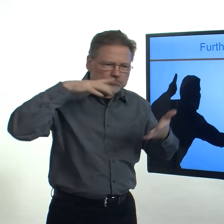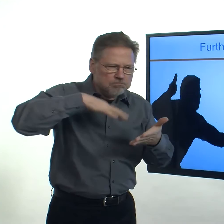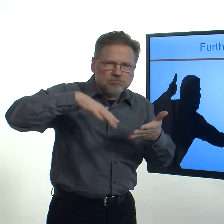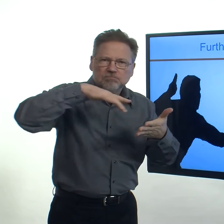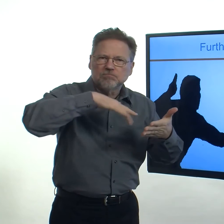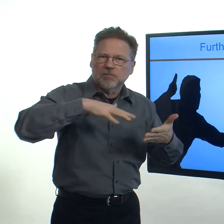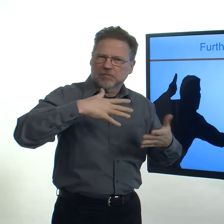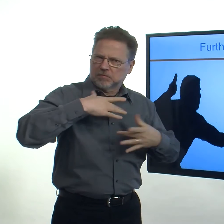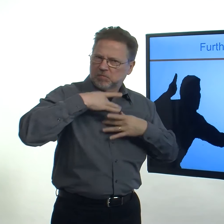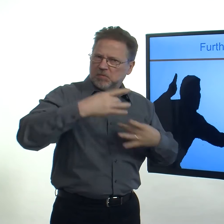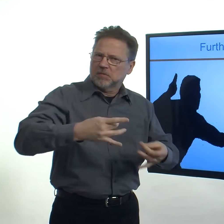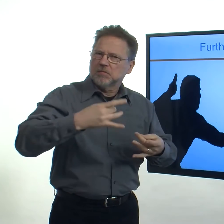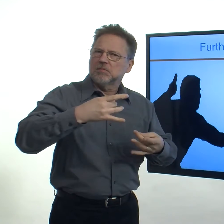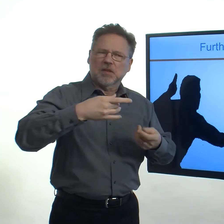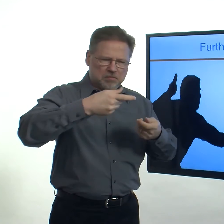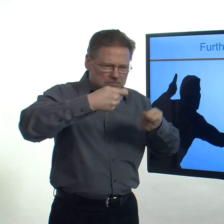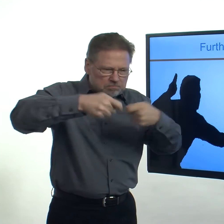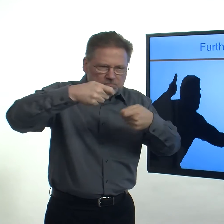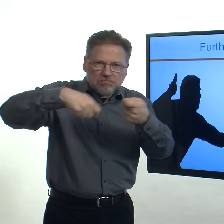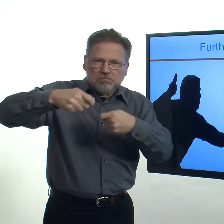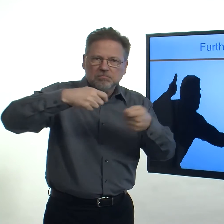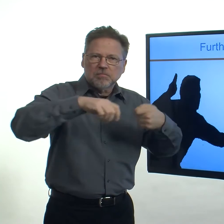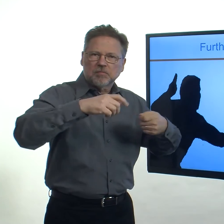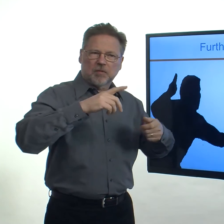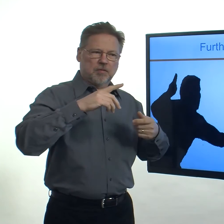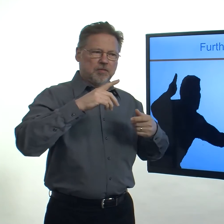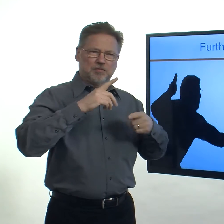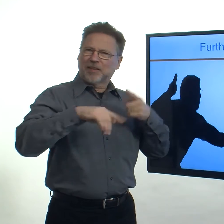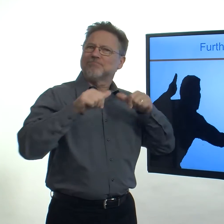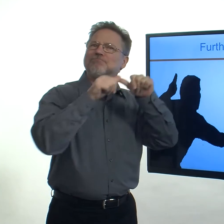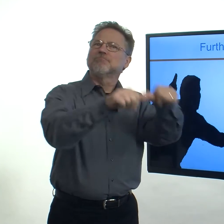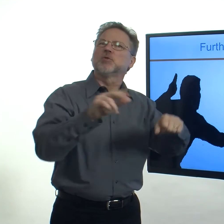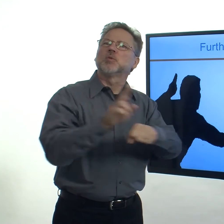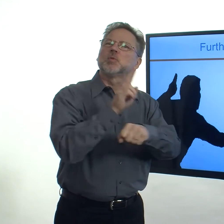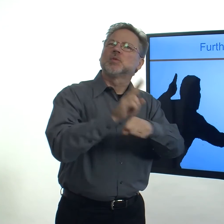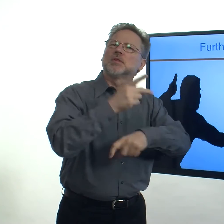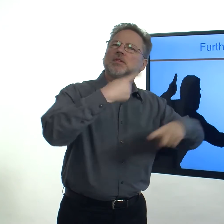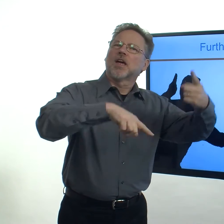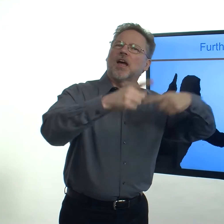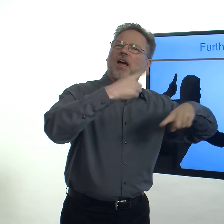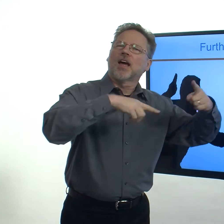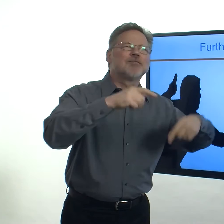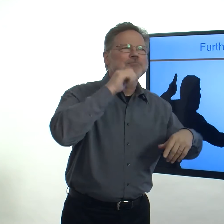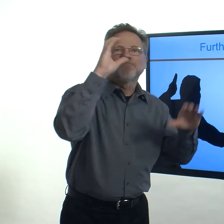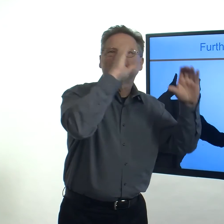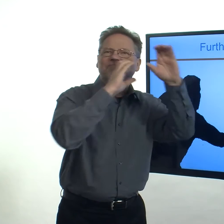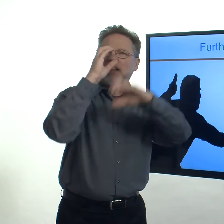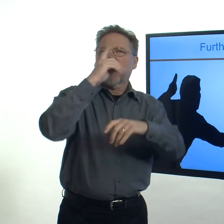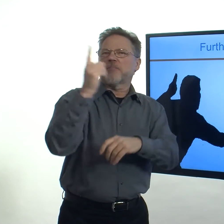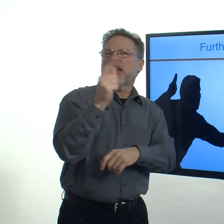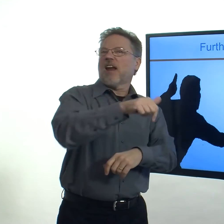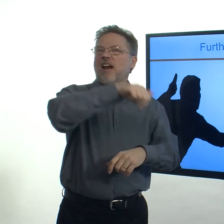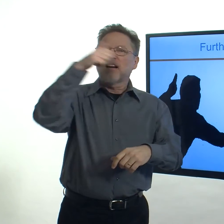This is another area of sign language that has also been studied. And interestingly, some elements are substituted, but existing signs are used.